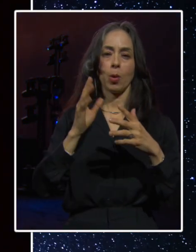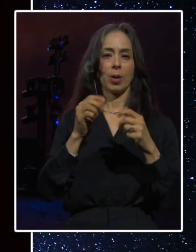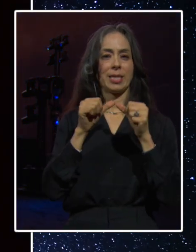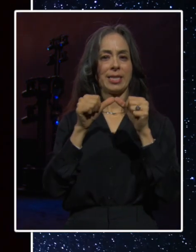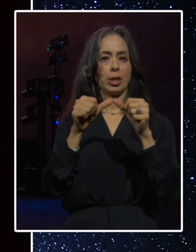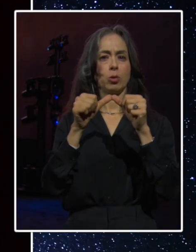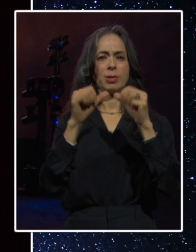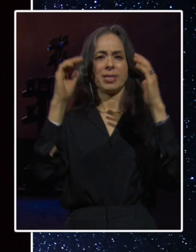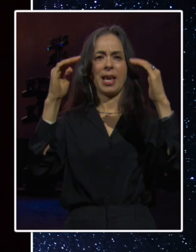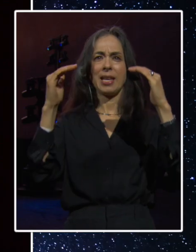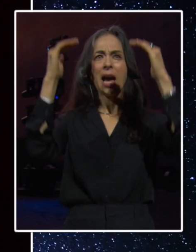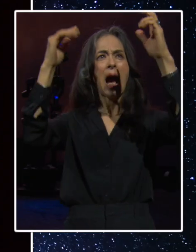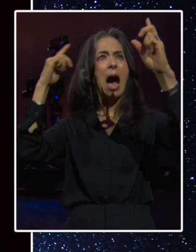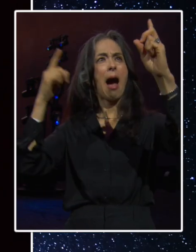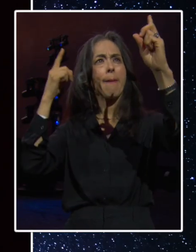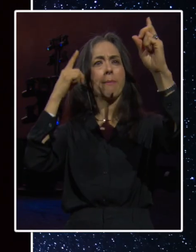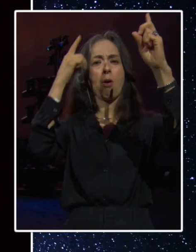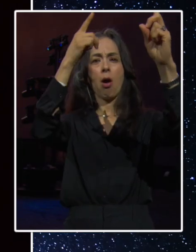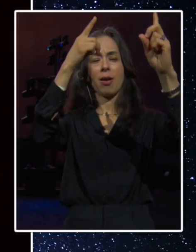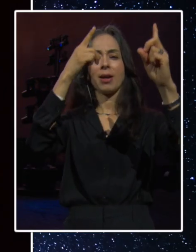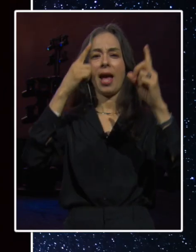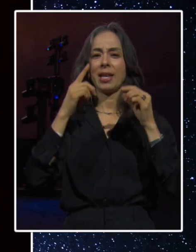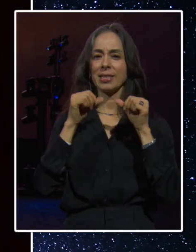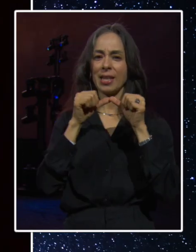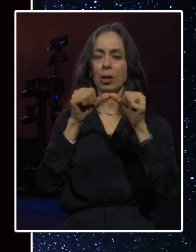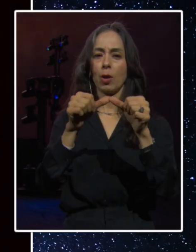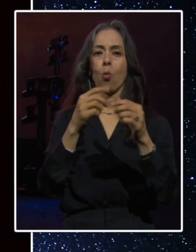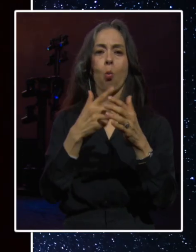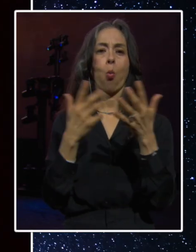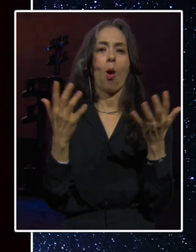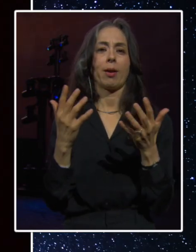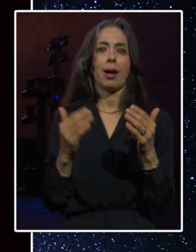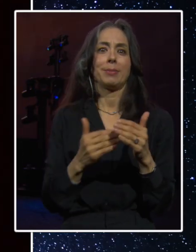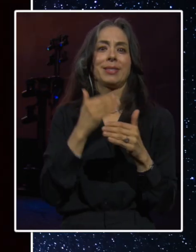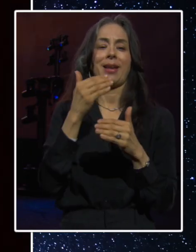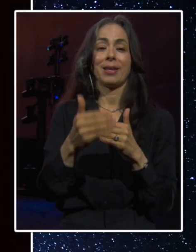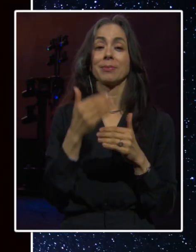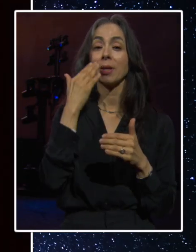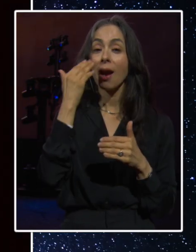We will continue to set a high bar and accelerate what comes next.